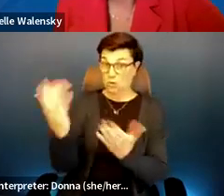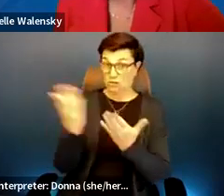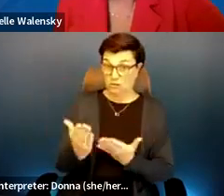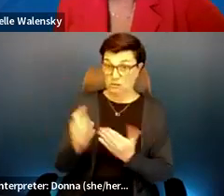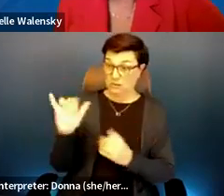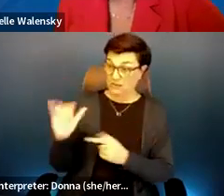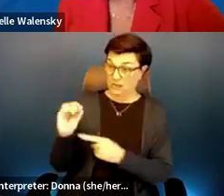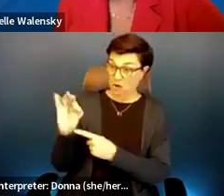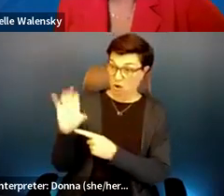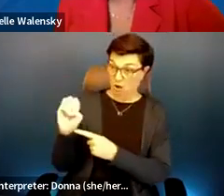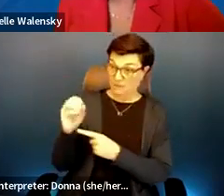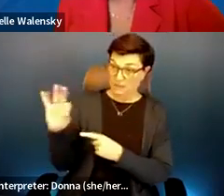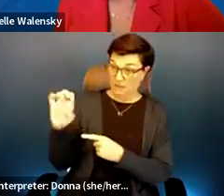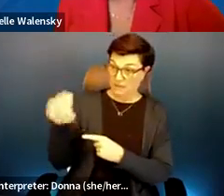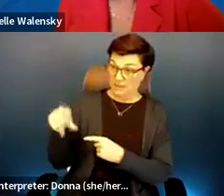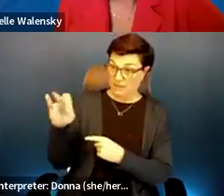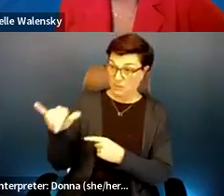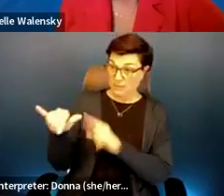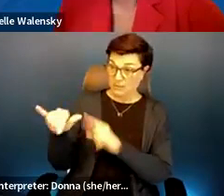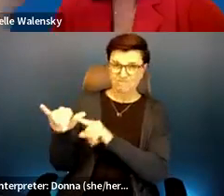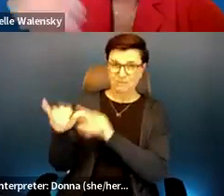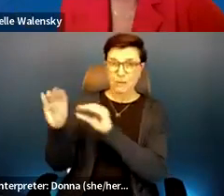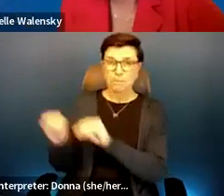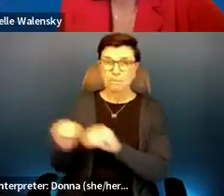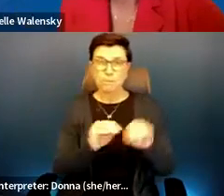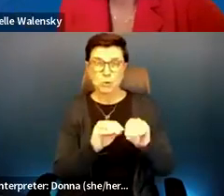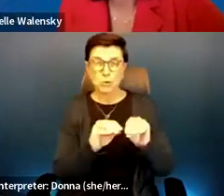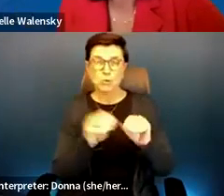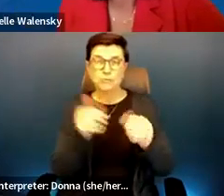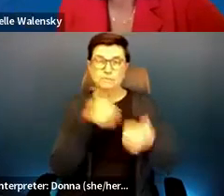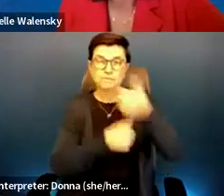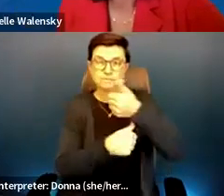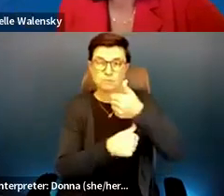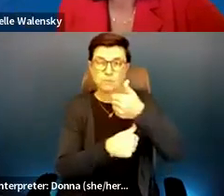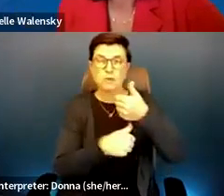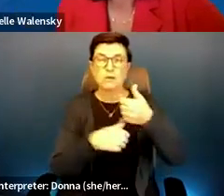into reporting into the immediate office of the director.